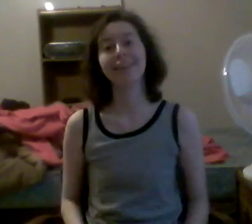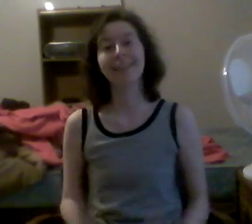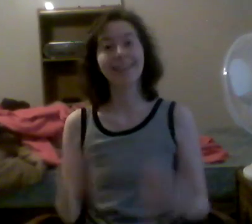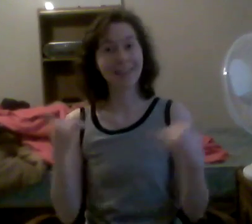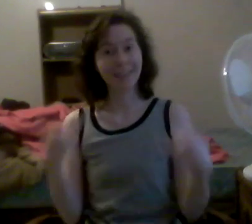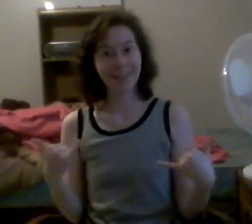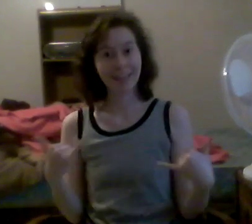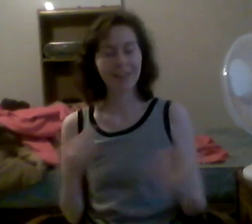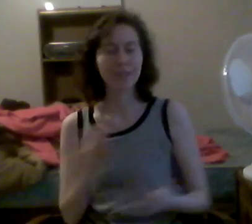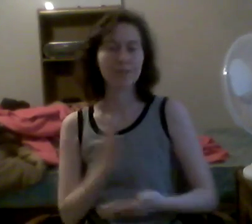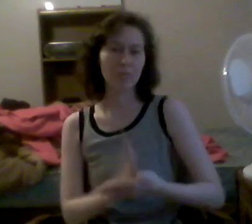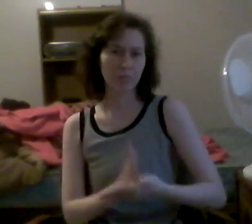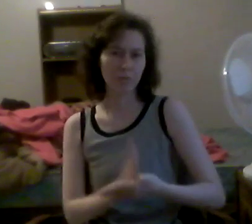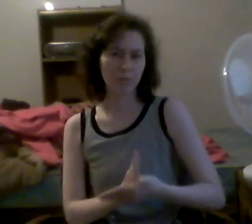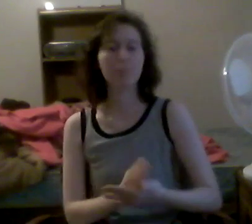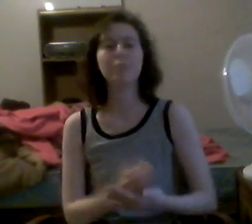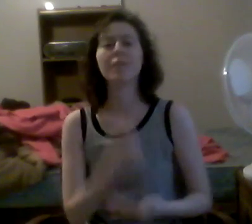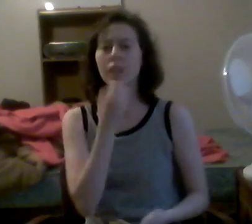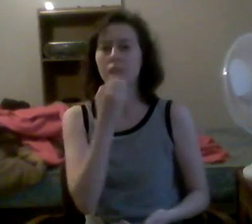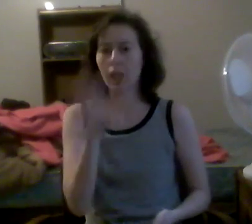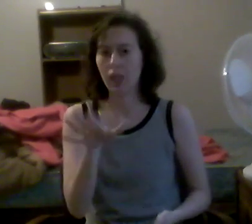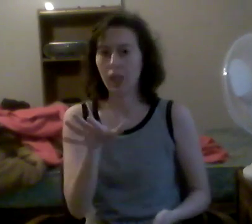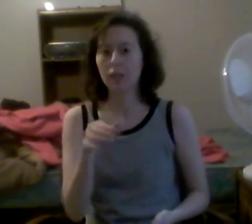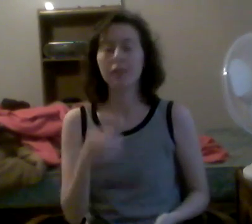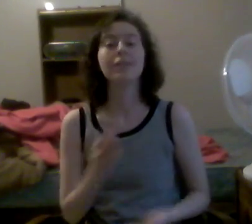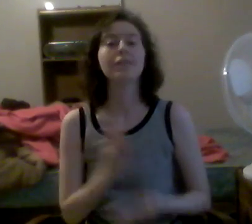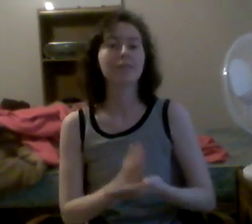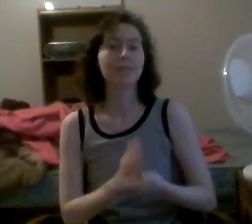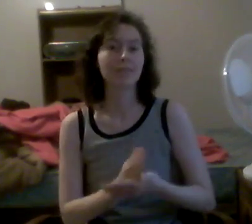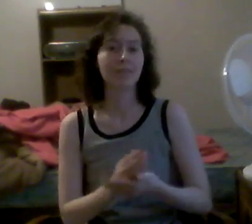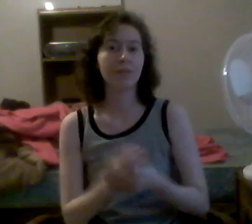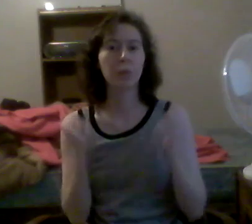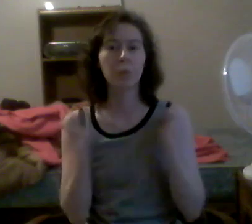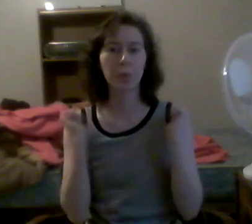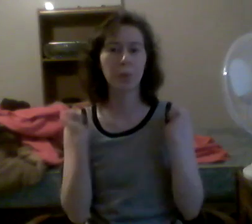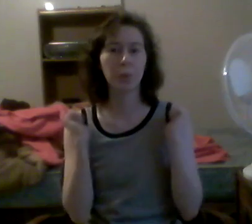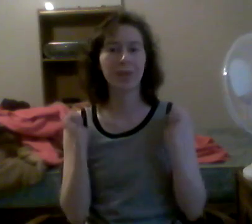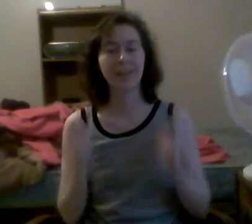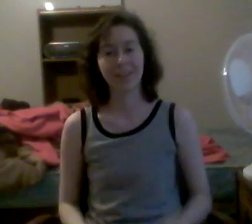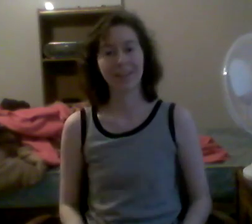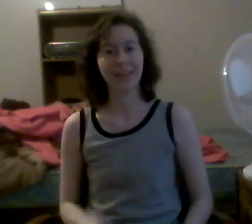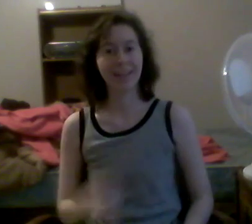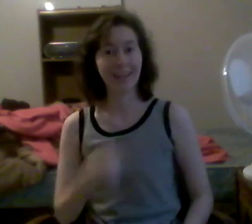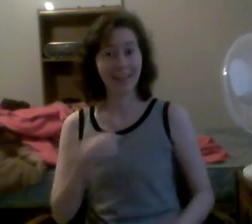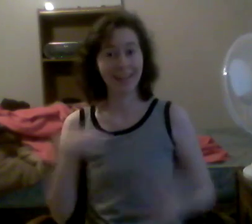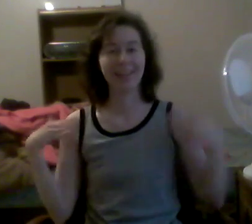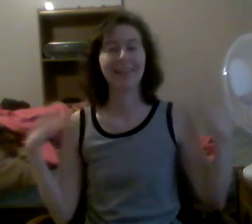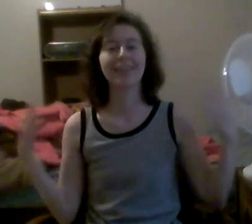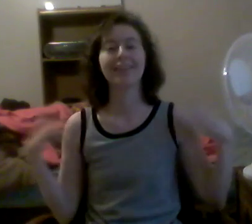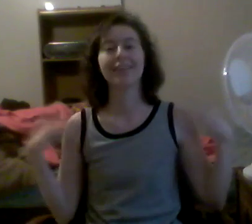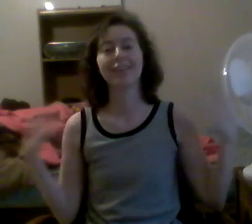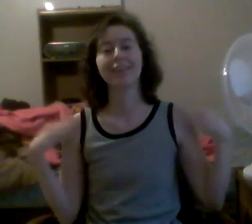today is half hot, half cold I am happy